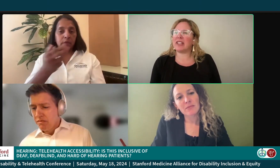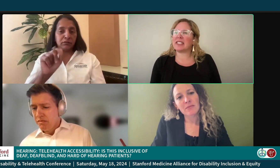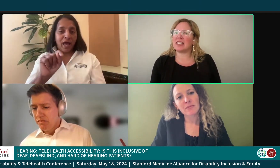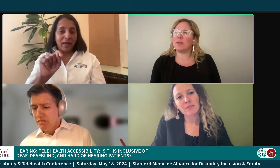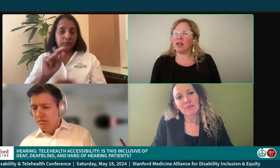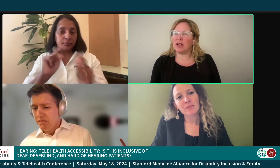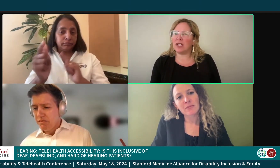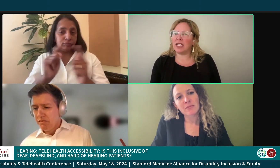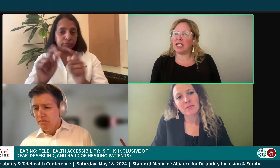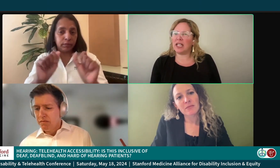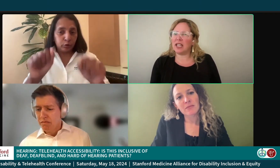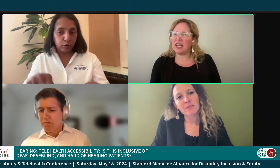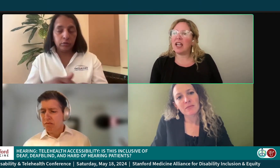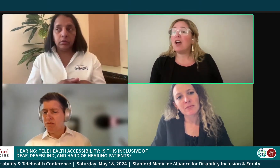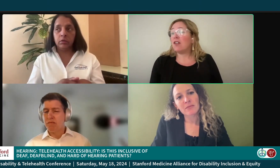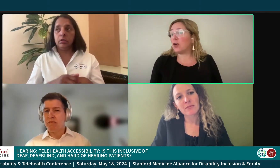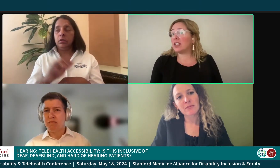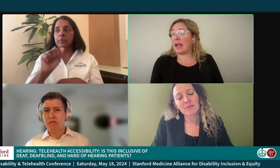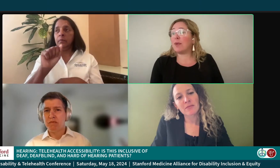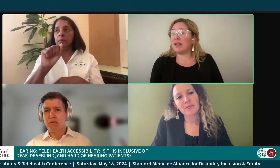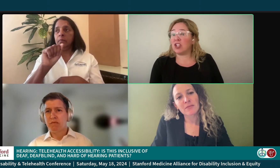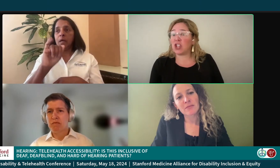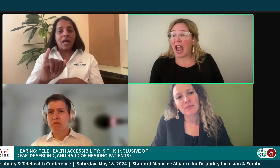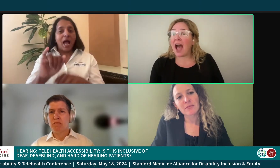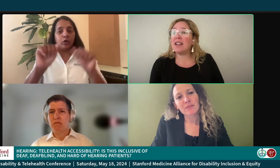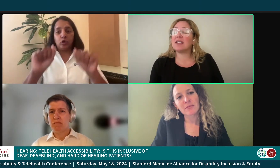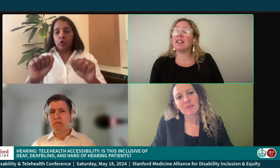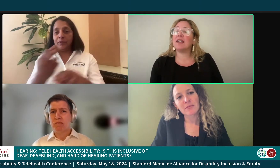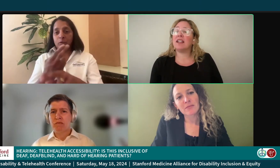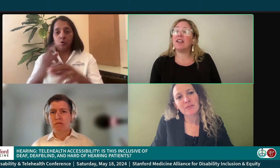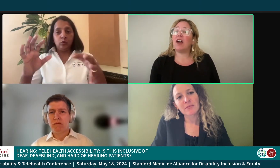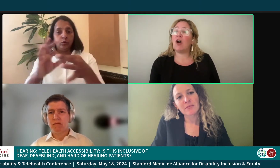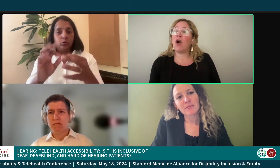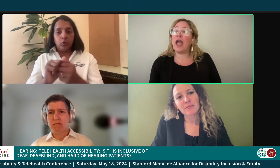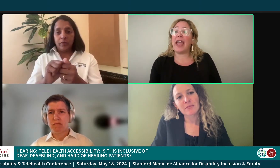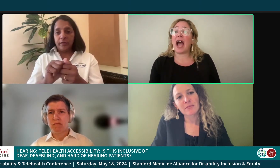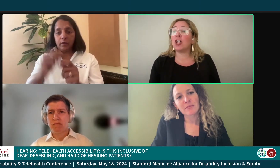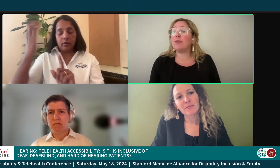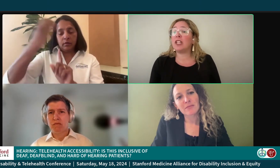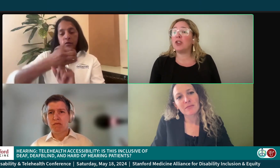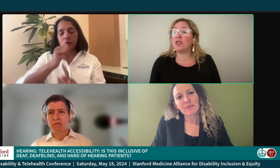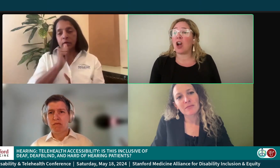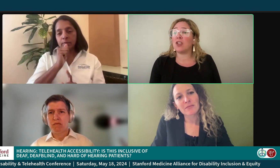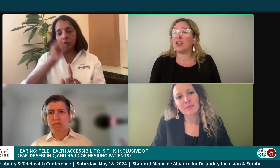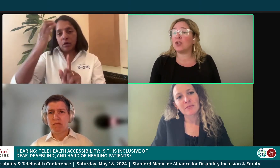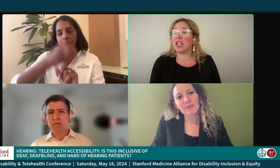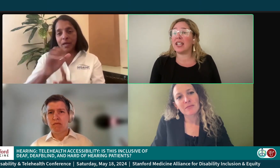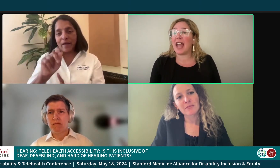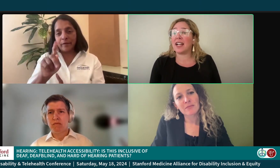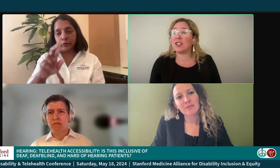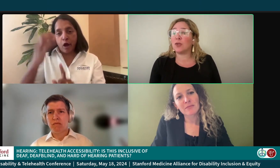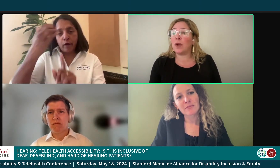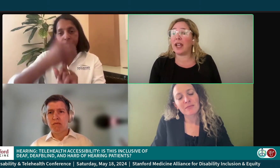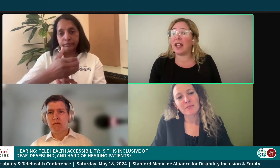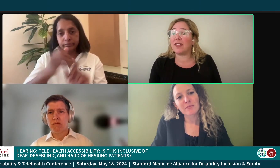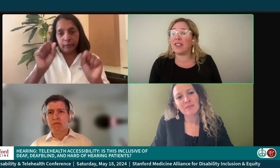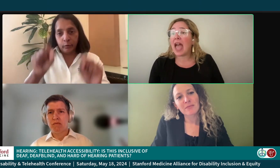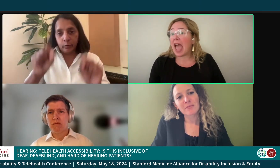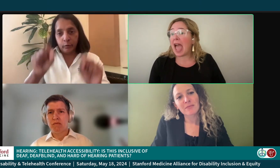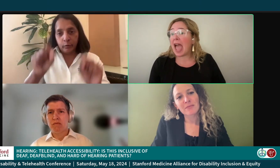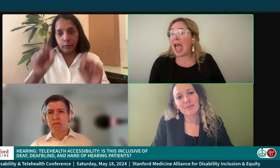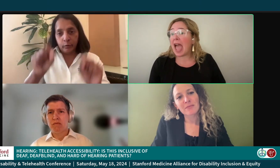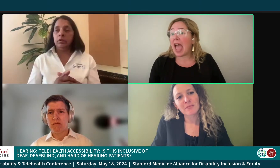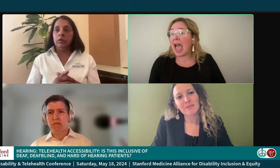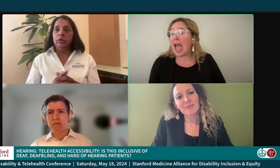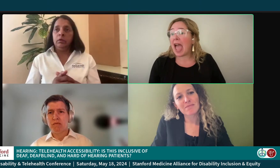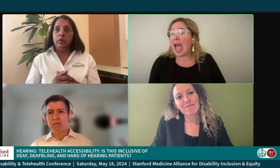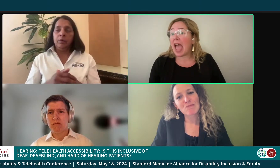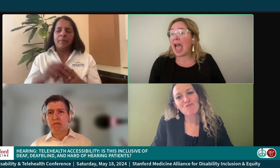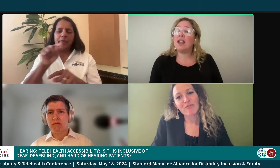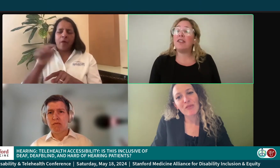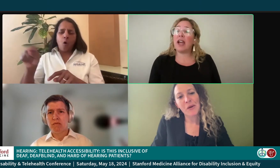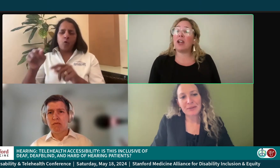of accessibility. For example, in the chat, AI could be used also to connect with that